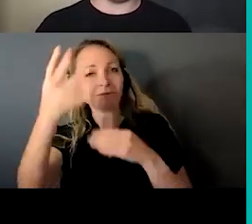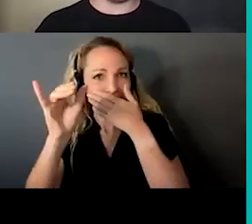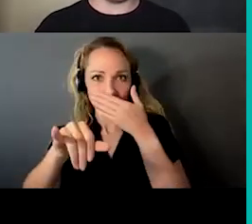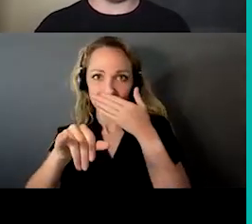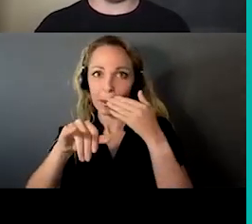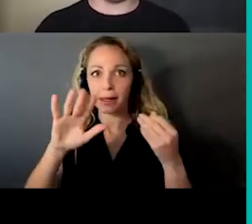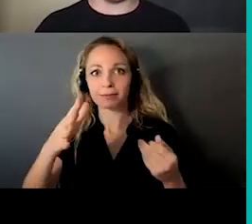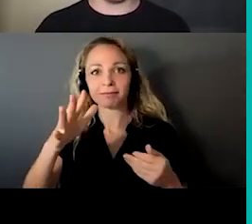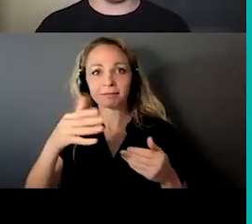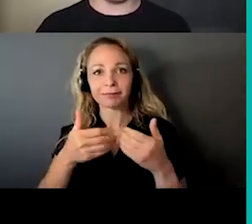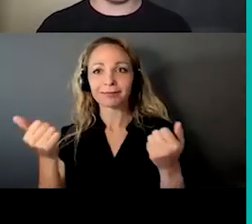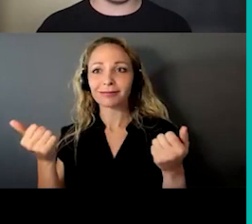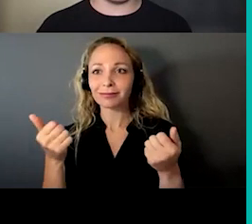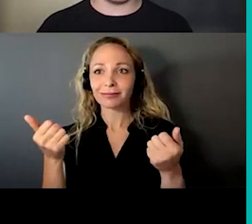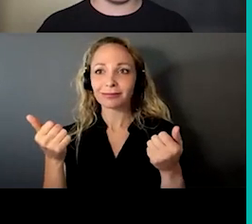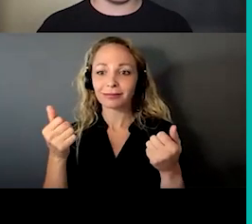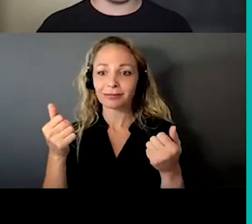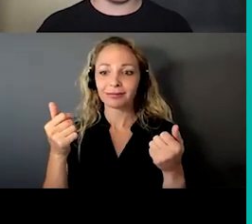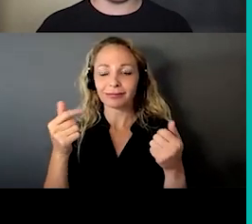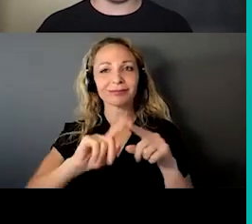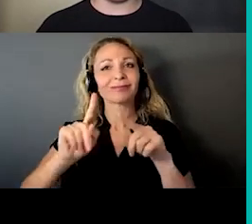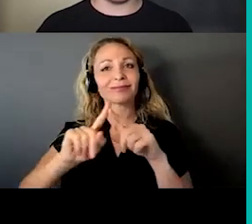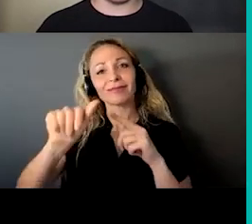EFFECTIVELY WORKS ALSO WITH HUB INDEED.